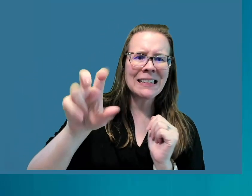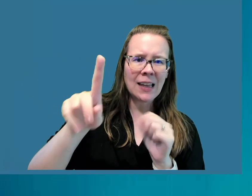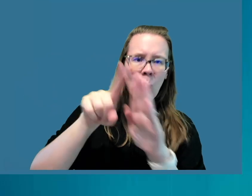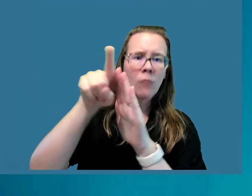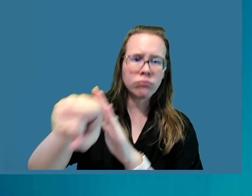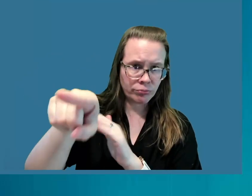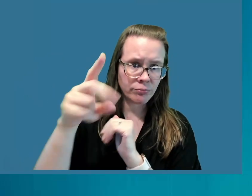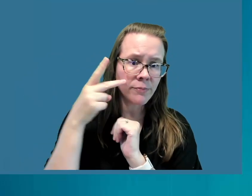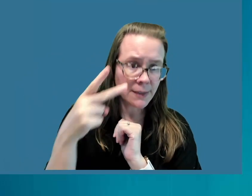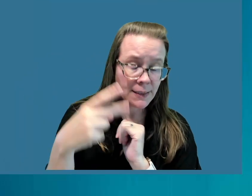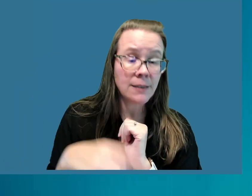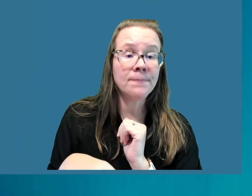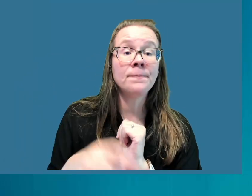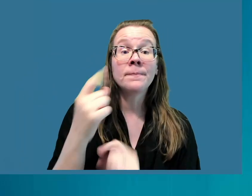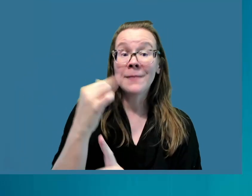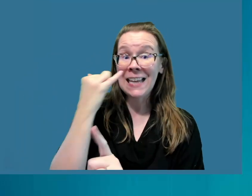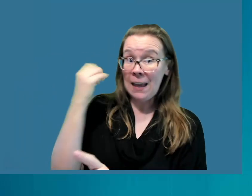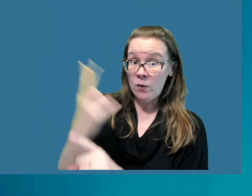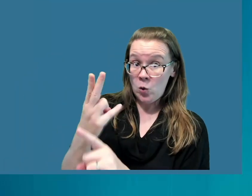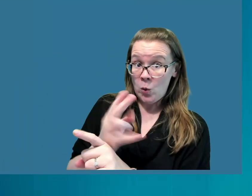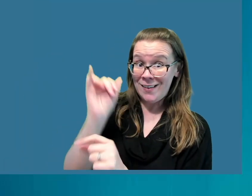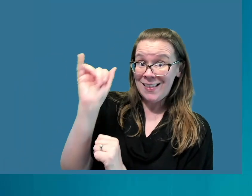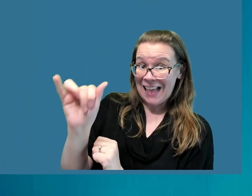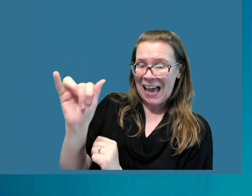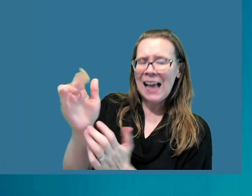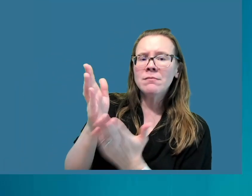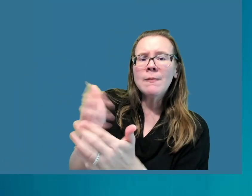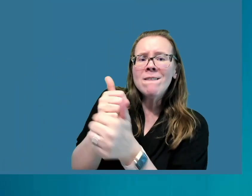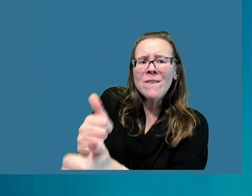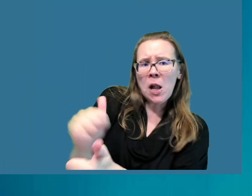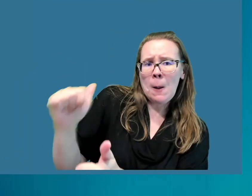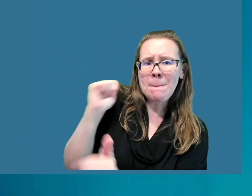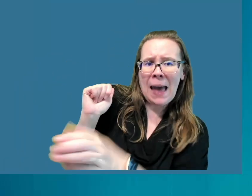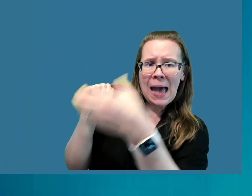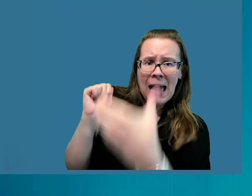here. So you can take a look at it. If you use that product, follow--follow her directions on